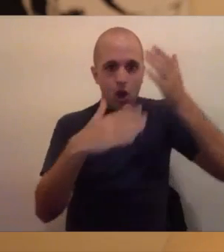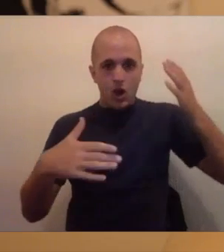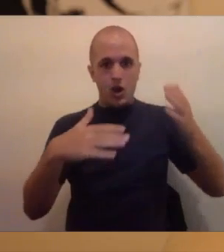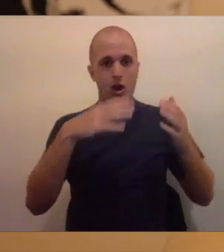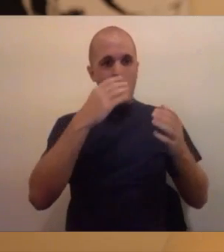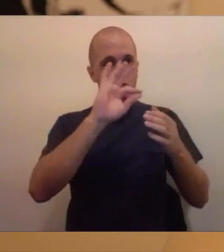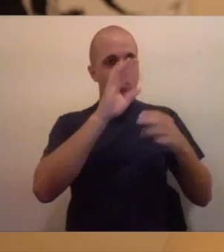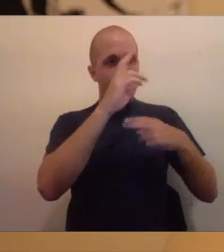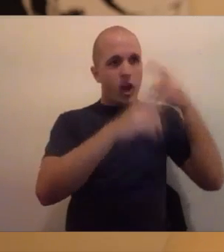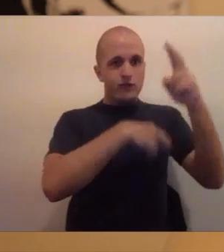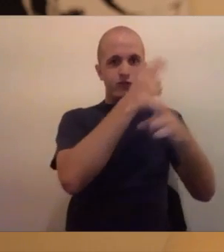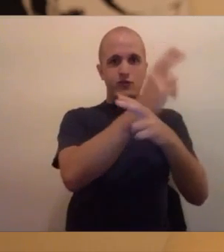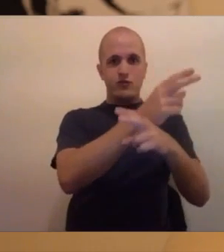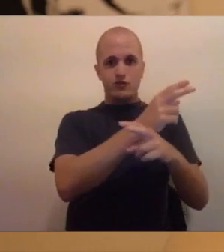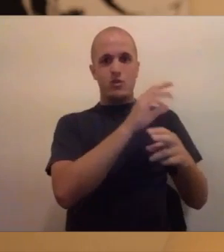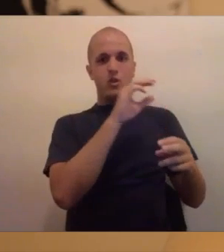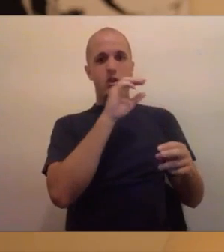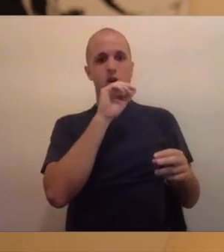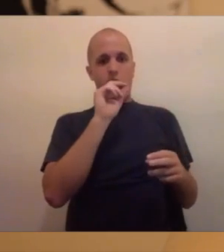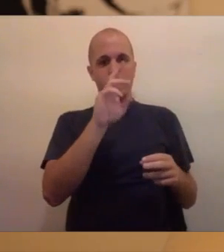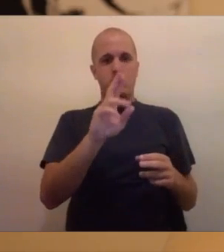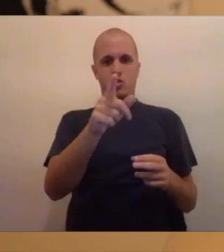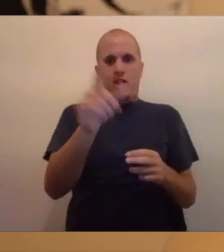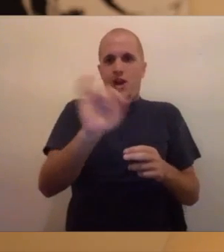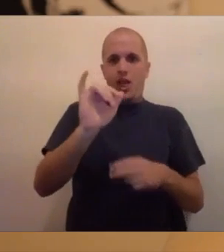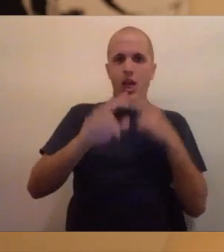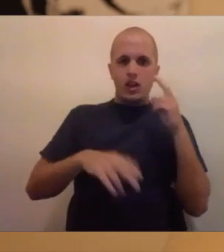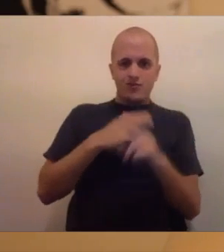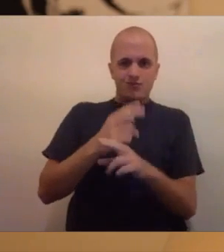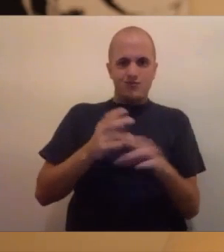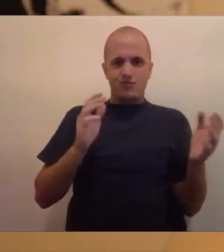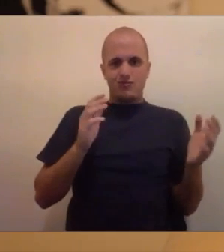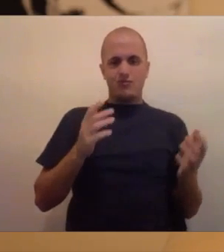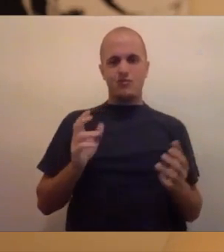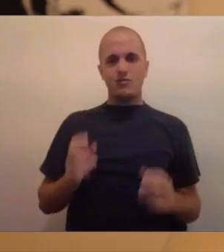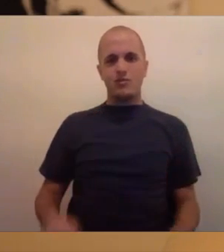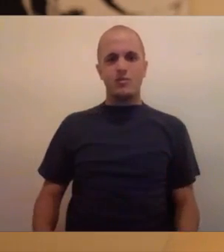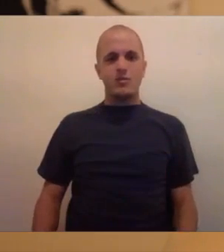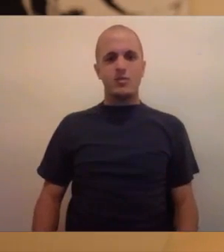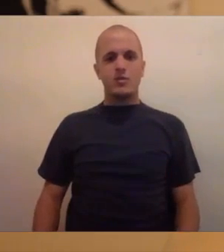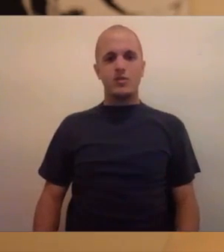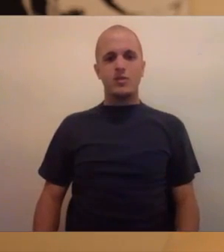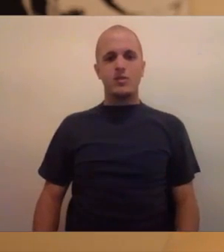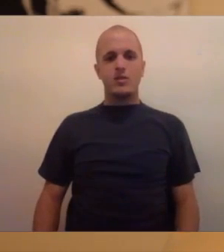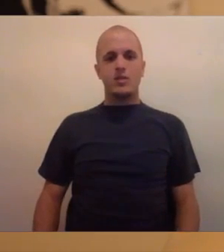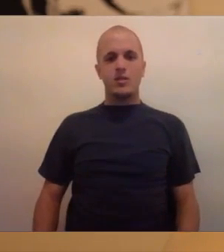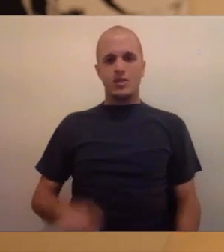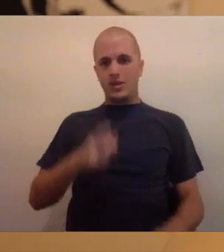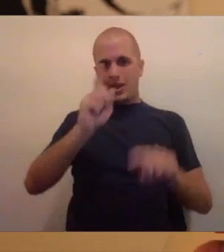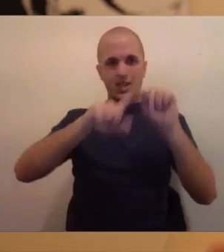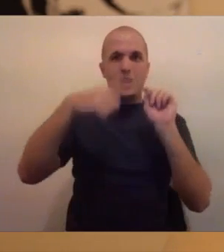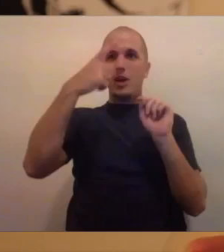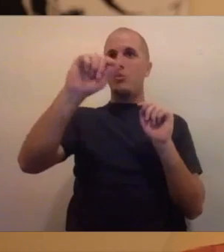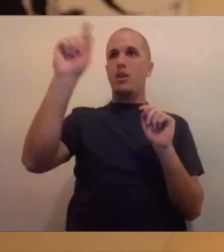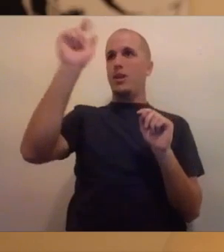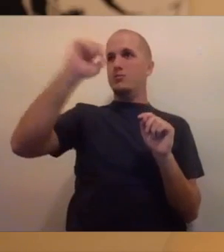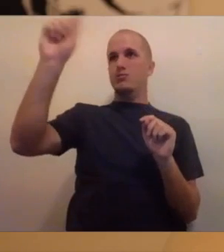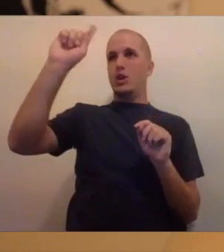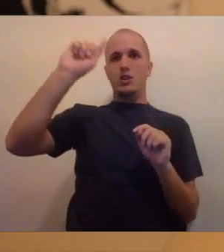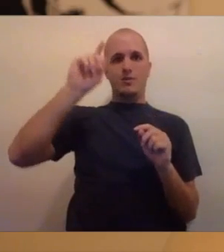Or, 'I am like the universe, I am part of it.' And when you are part of it,